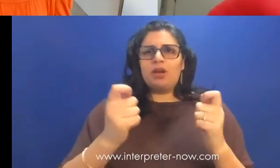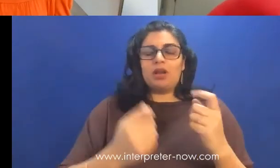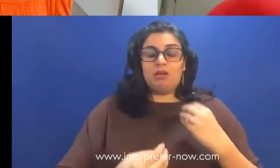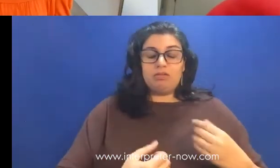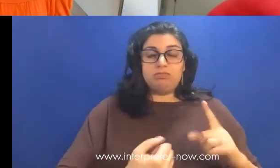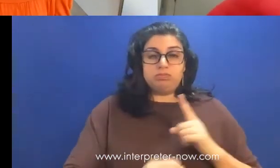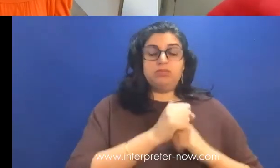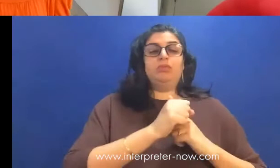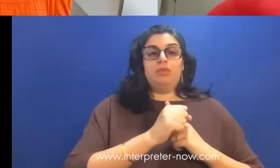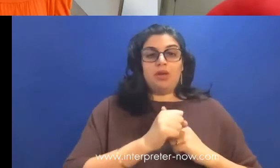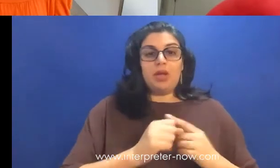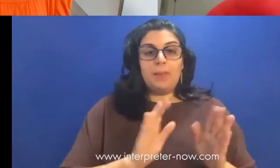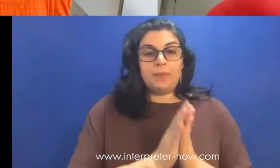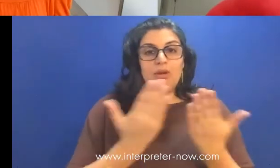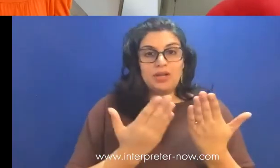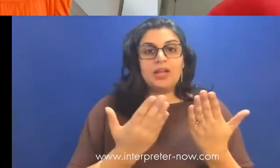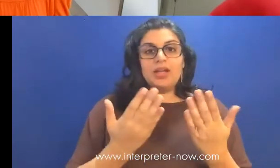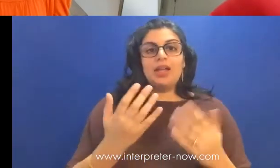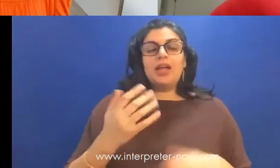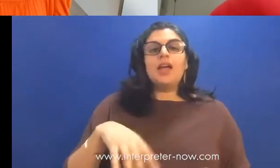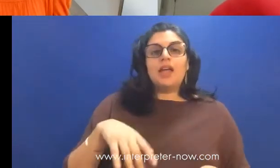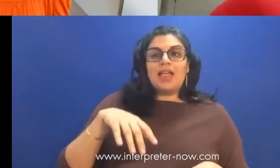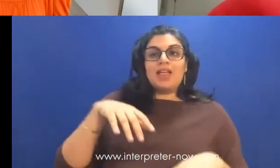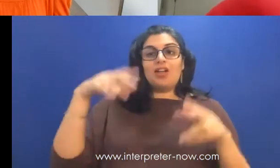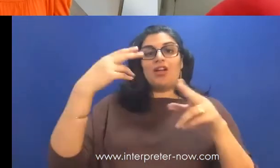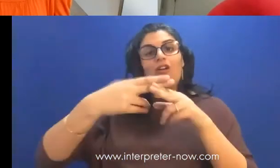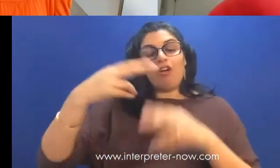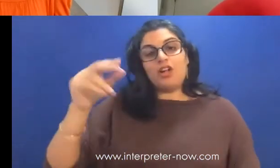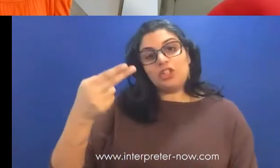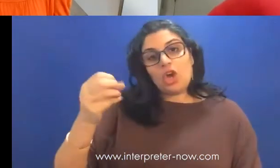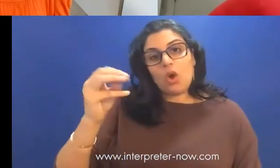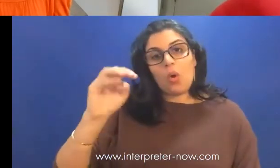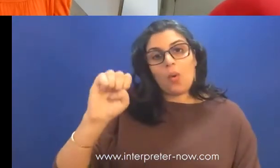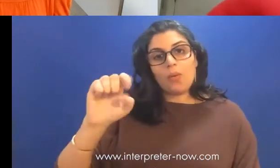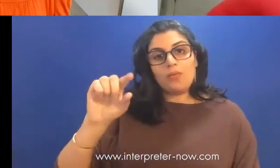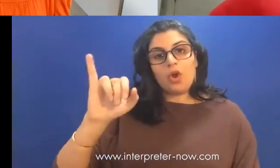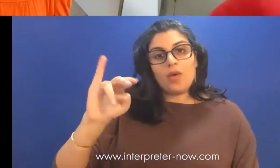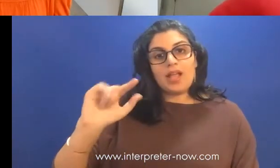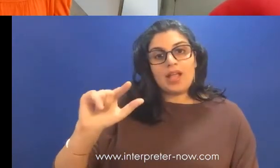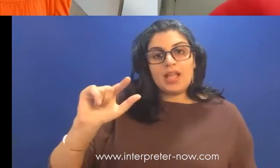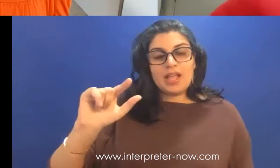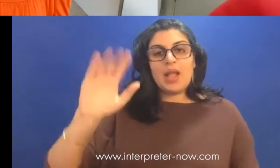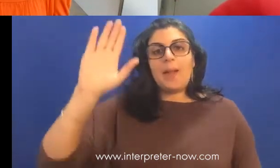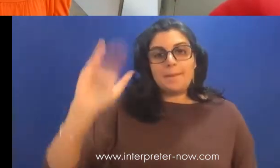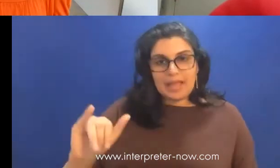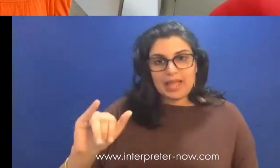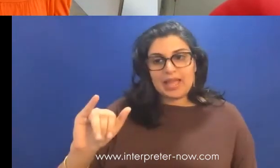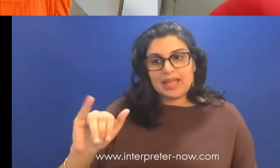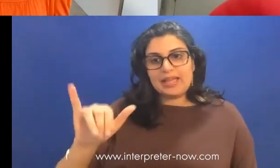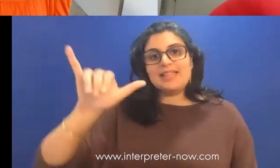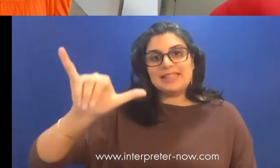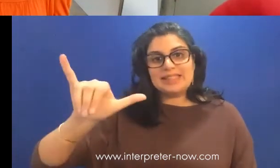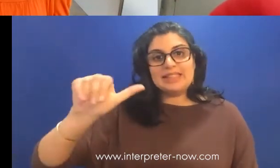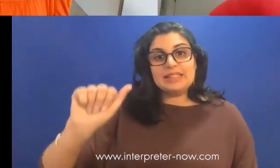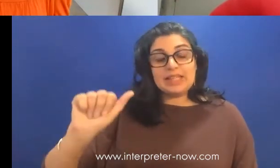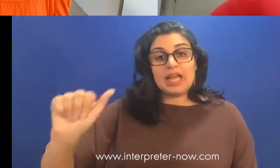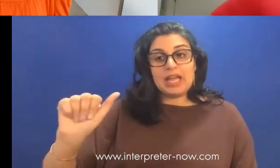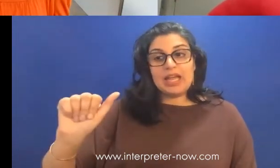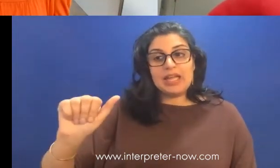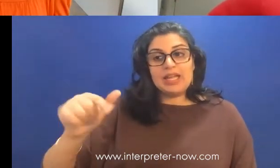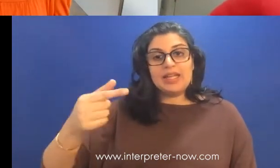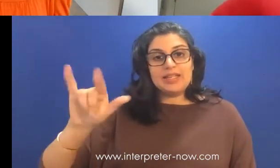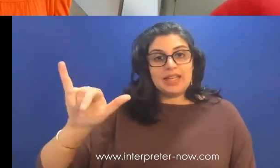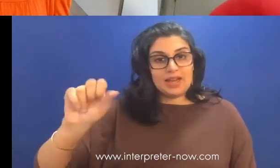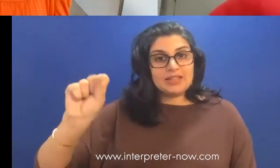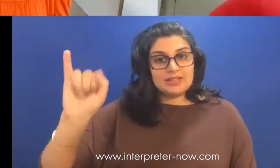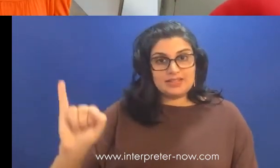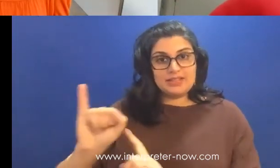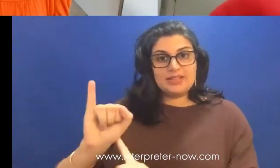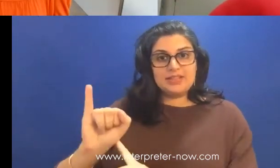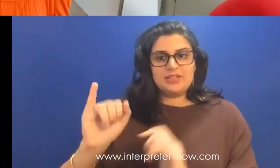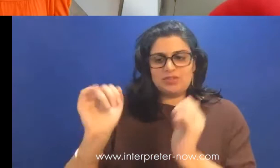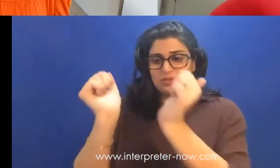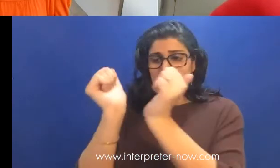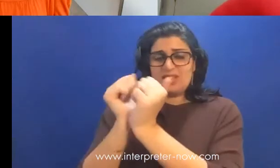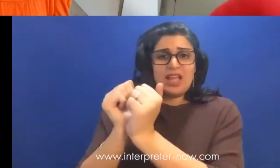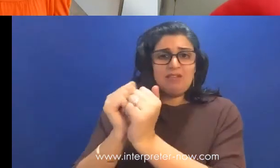is Homegoing by Yaa Gyasi on how the intergenerational effects of slavery and trauma impact the characters